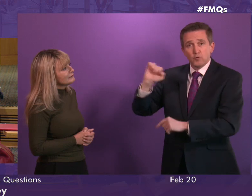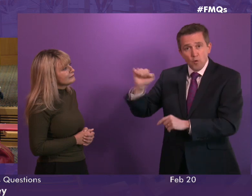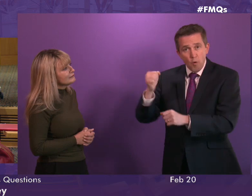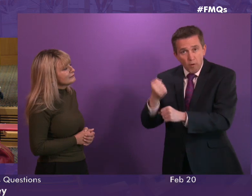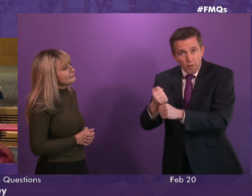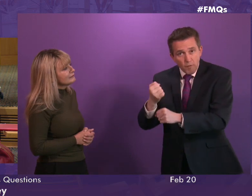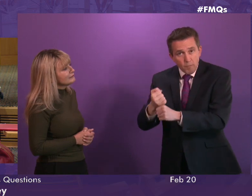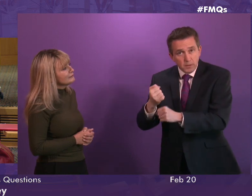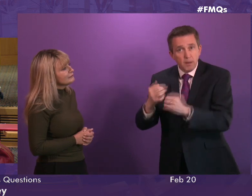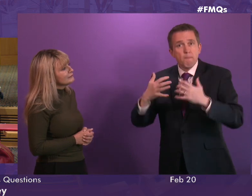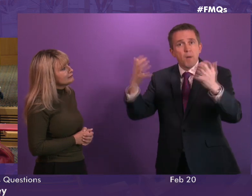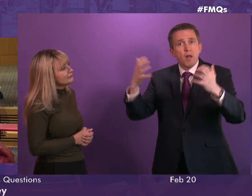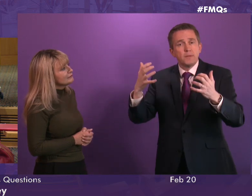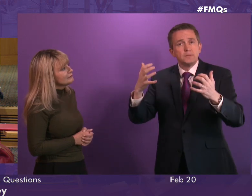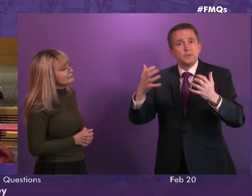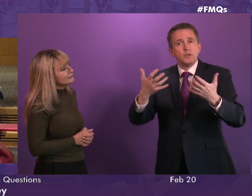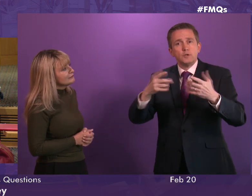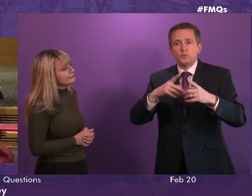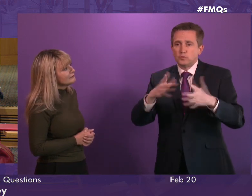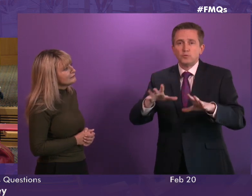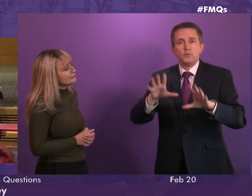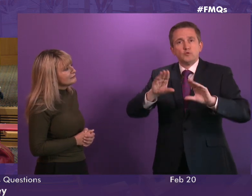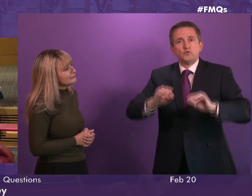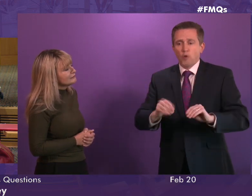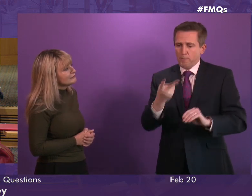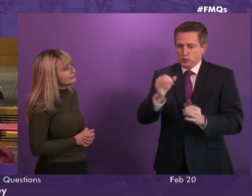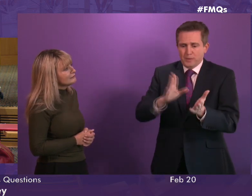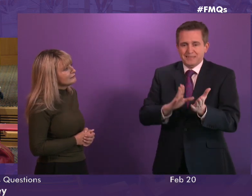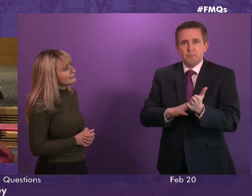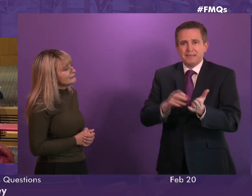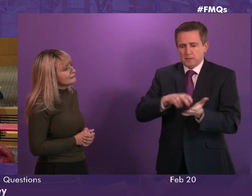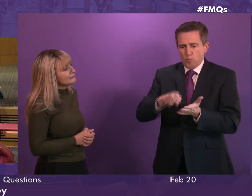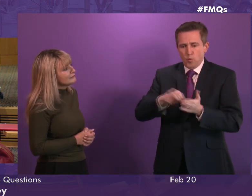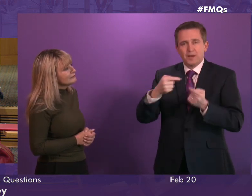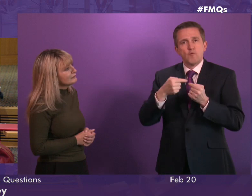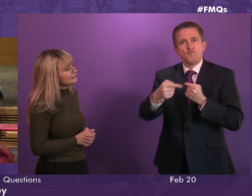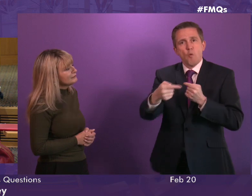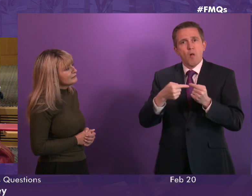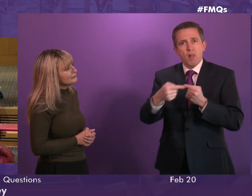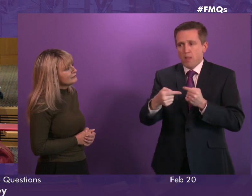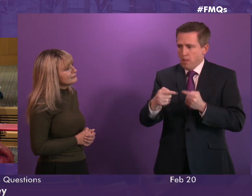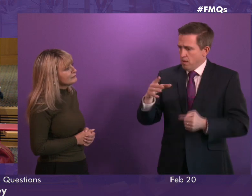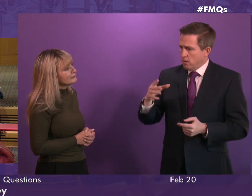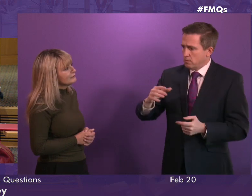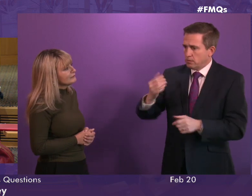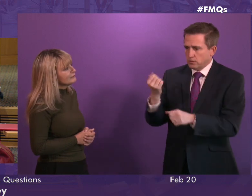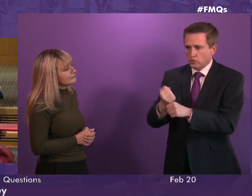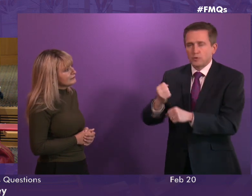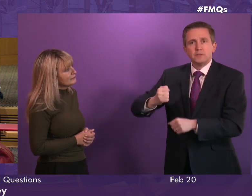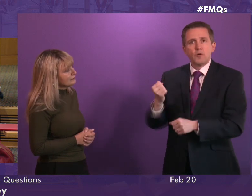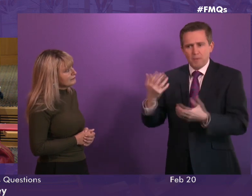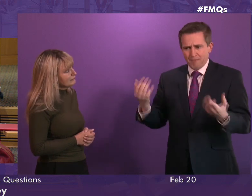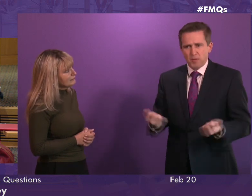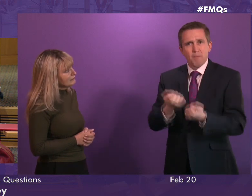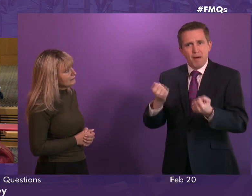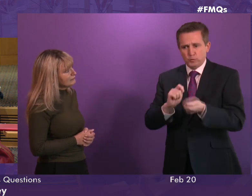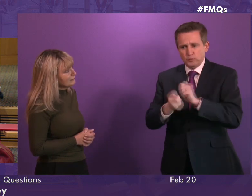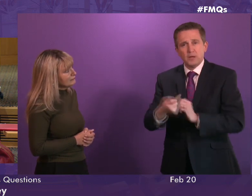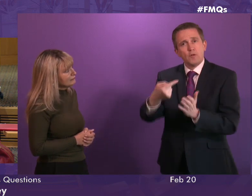Parliament to scrap the discredited PIP 20-metre rule. We have the power to do so. In the interest